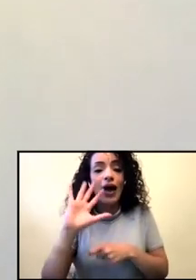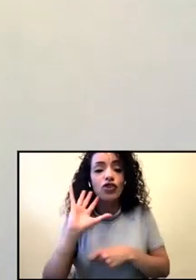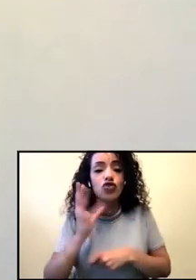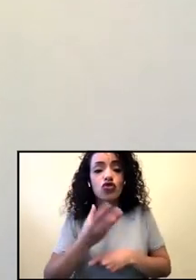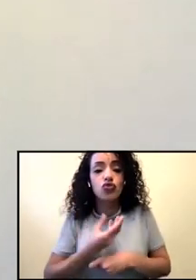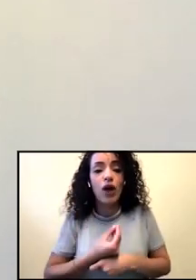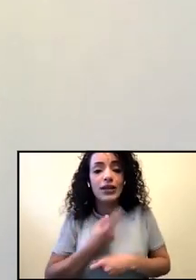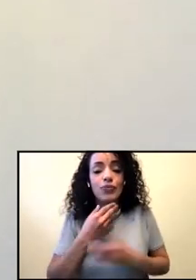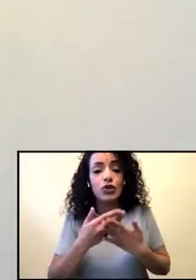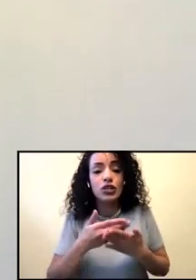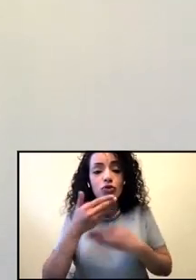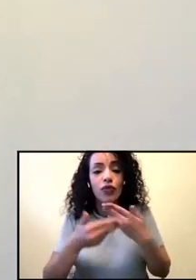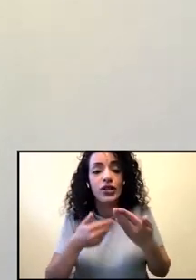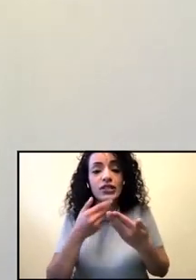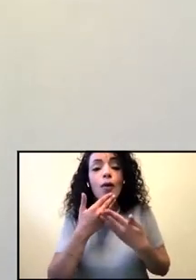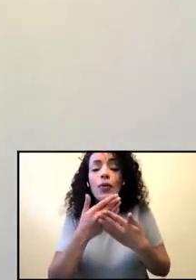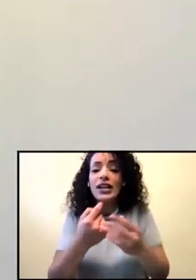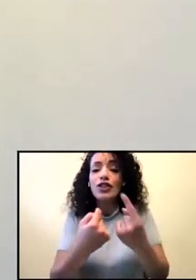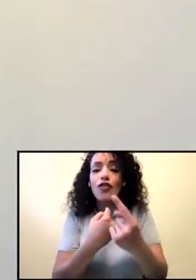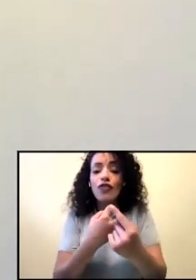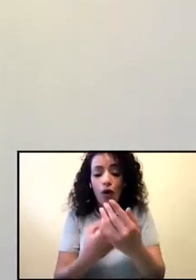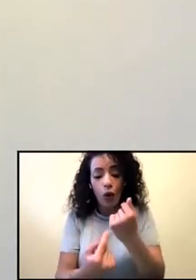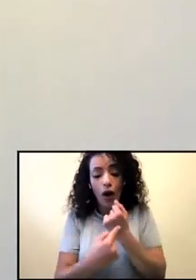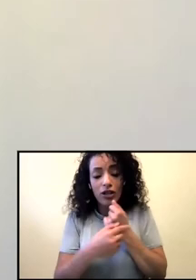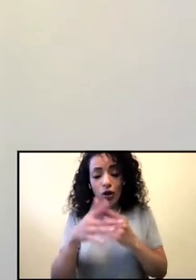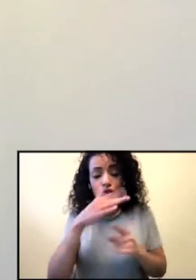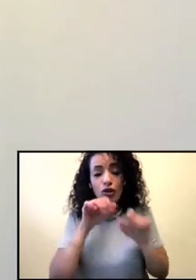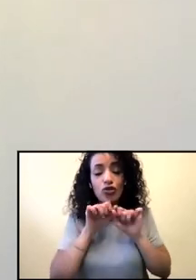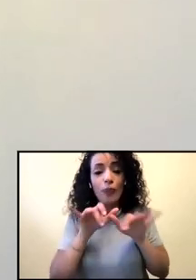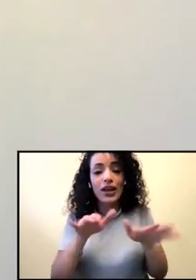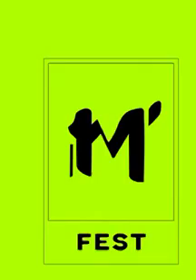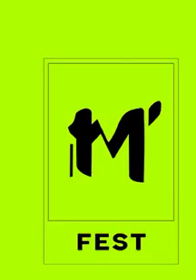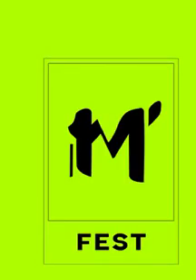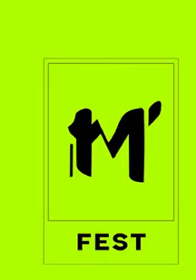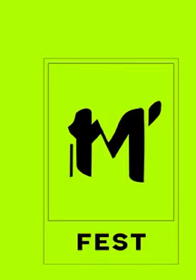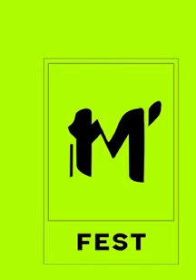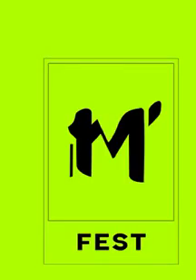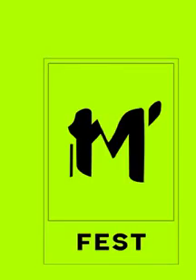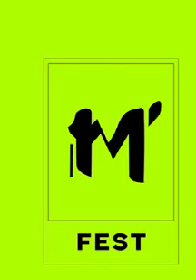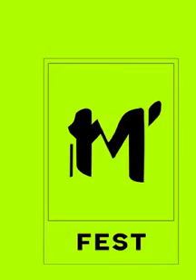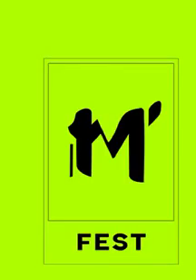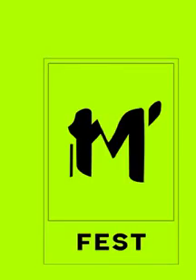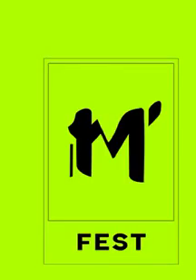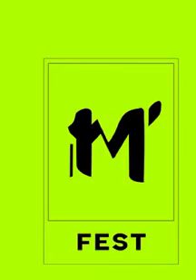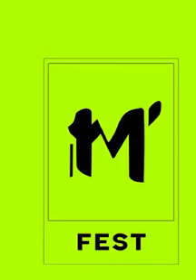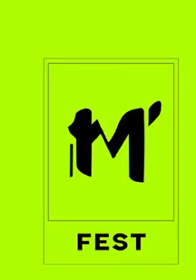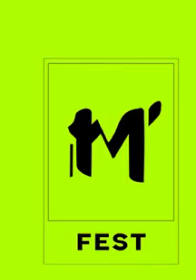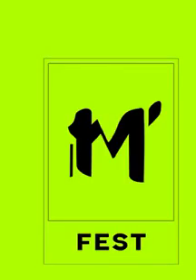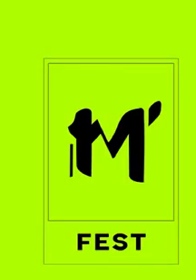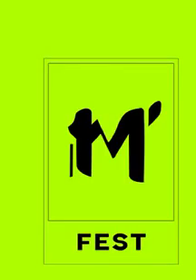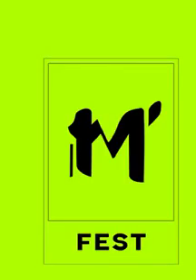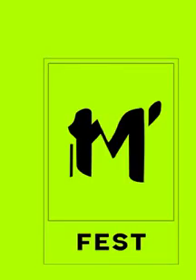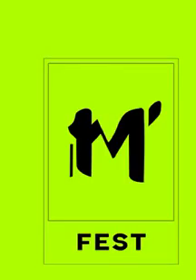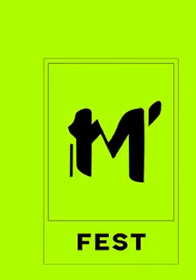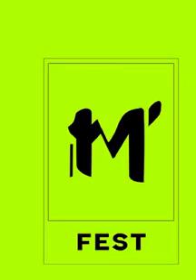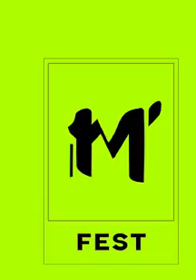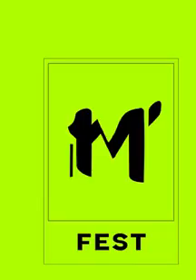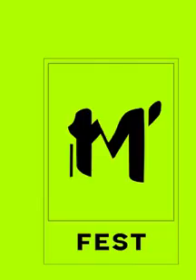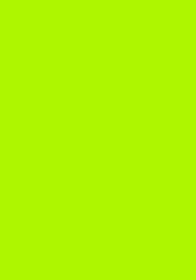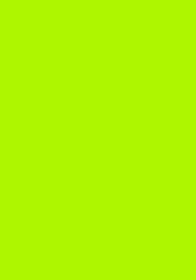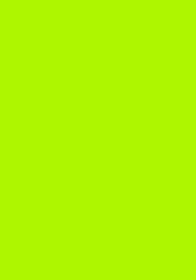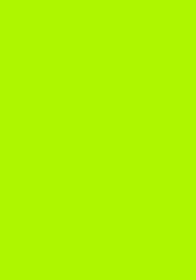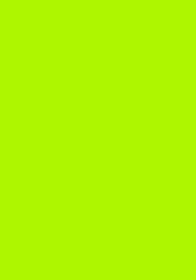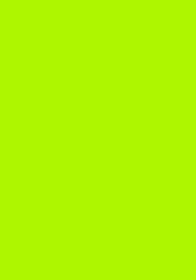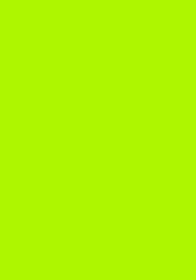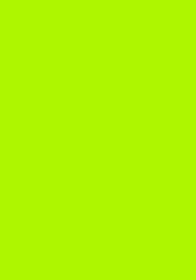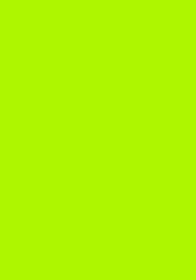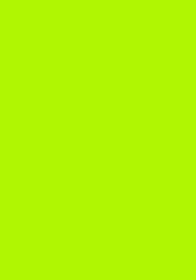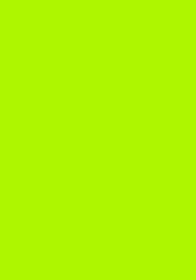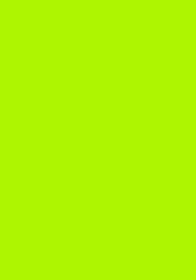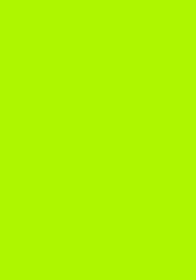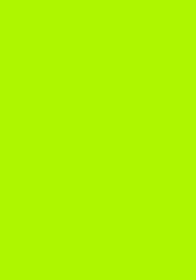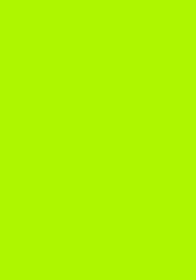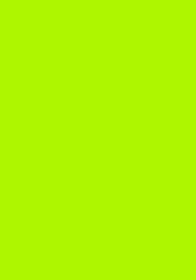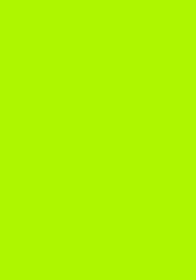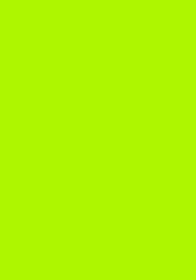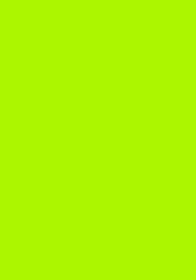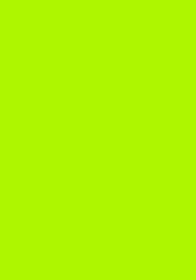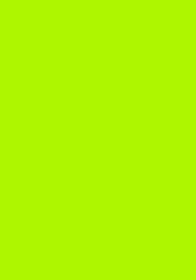conversations. And we look forward to seeing you soon. Take care, thank you.